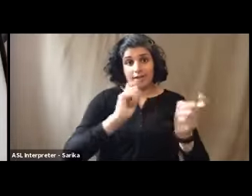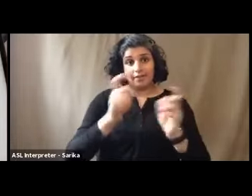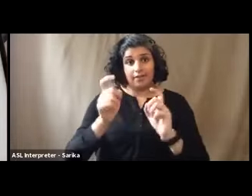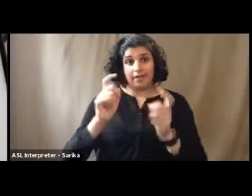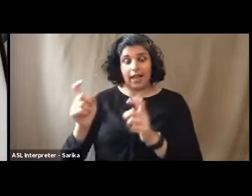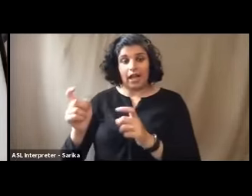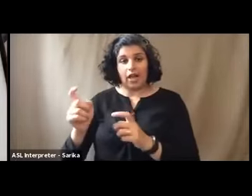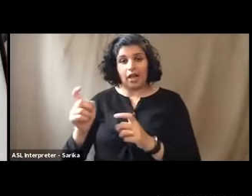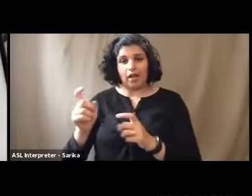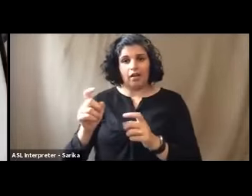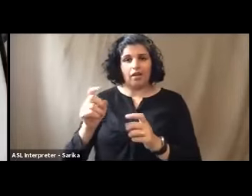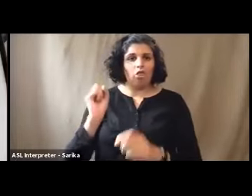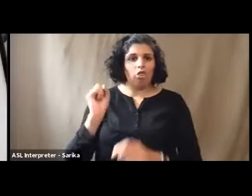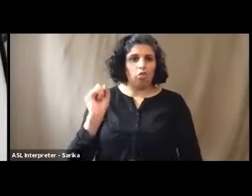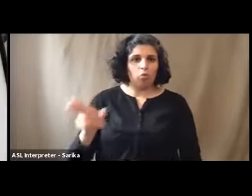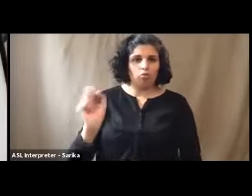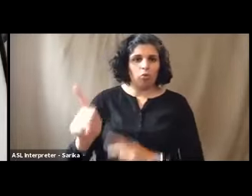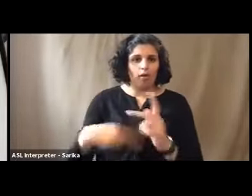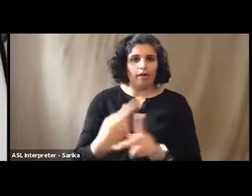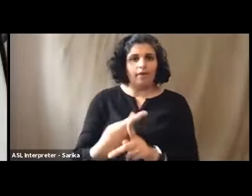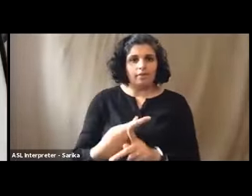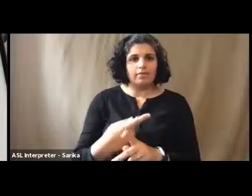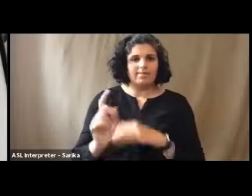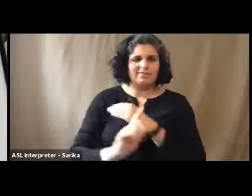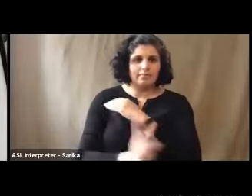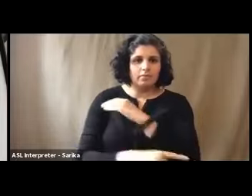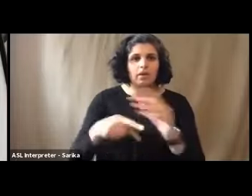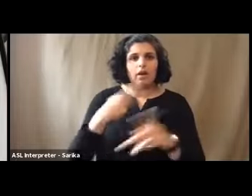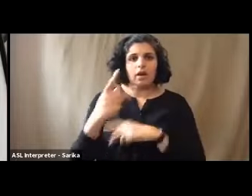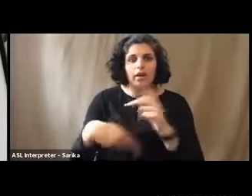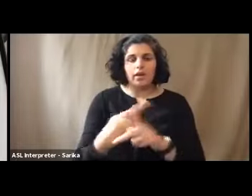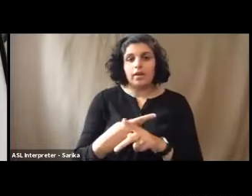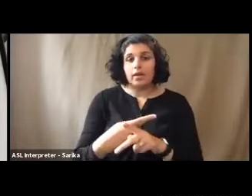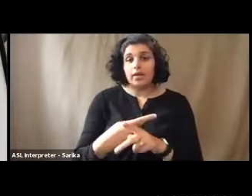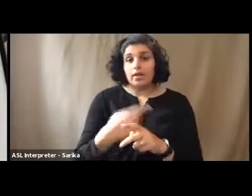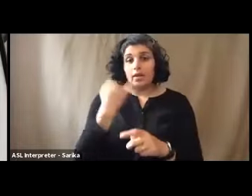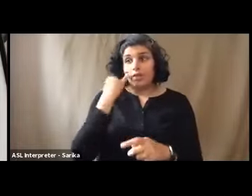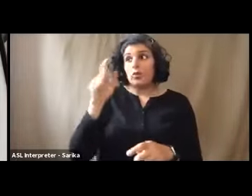If you need one we would be willing to give you one.